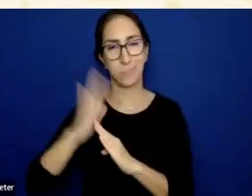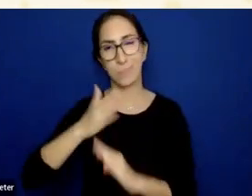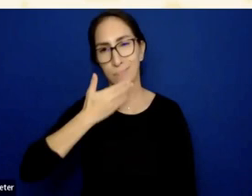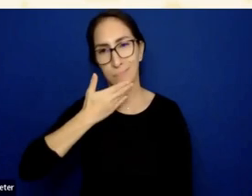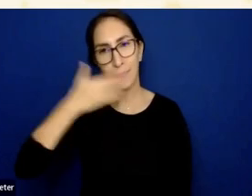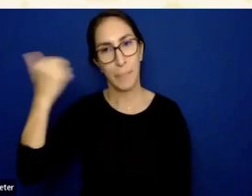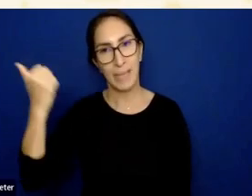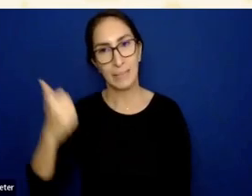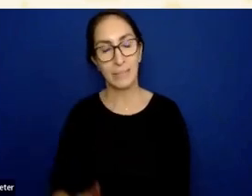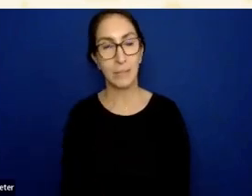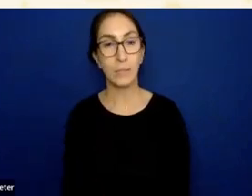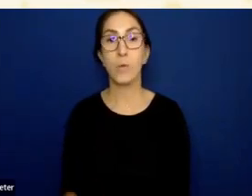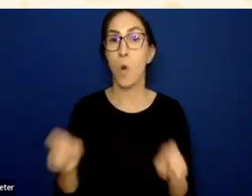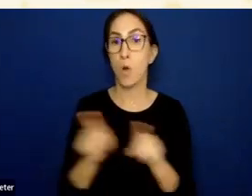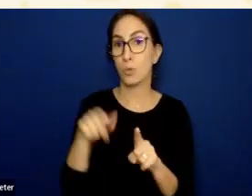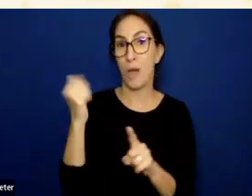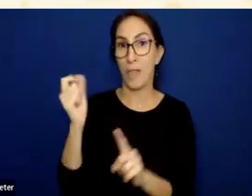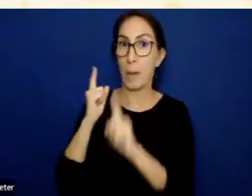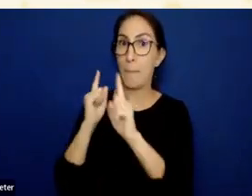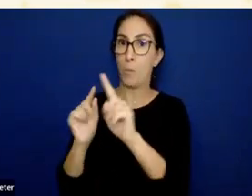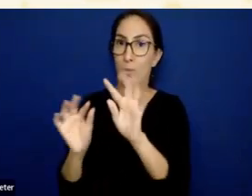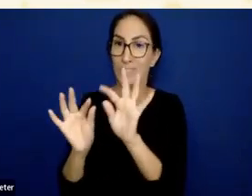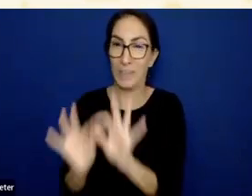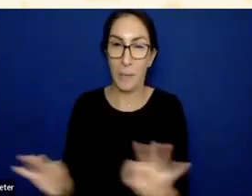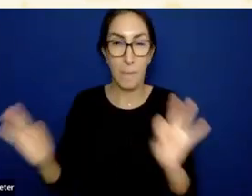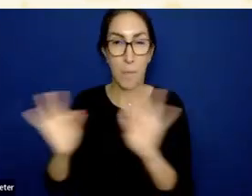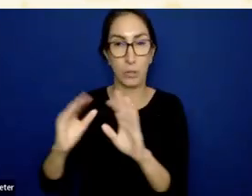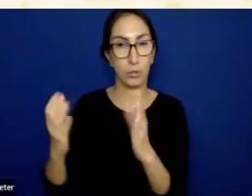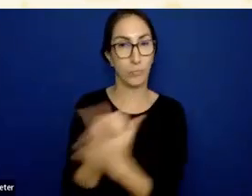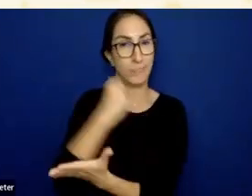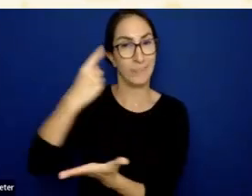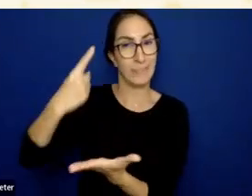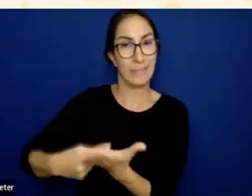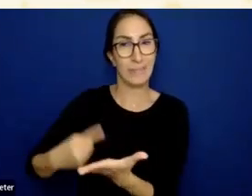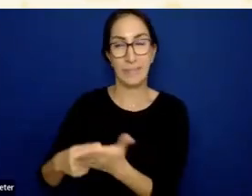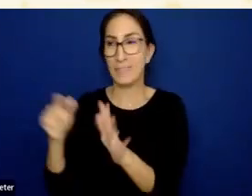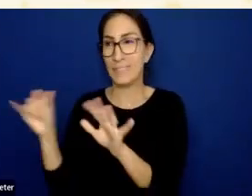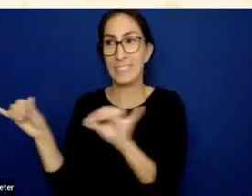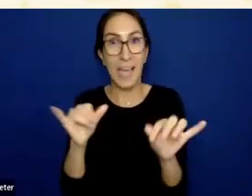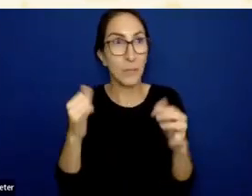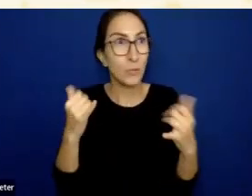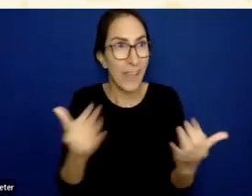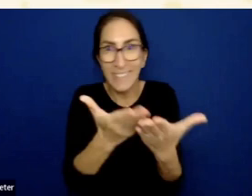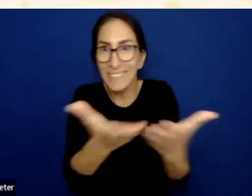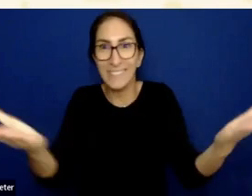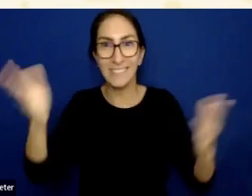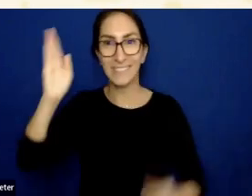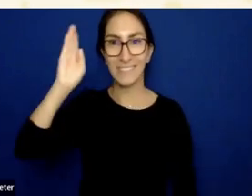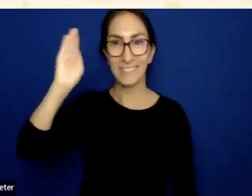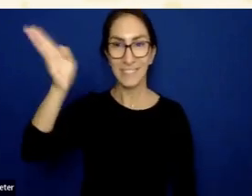Another point that is important to discuss is like something we are doing today. What are we doing today? We are having a conversation.